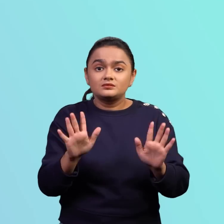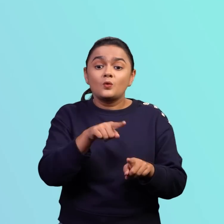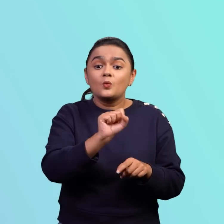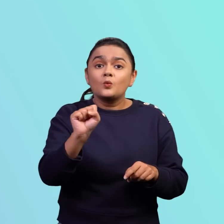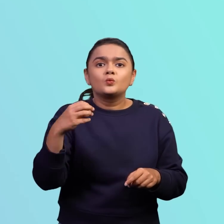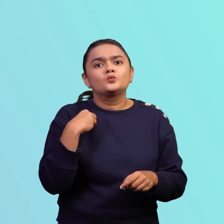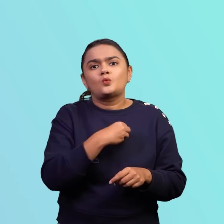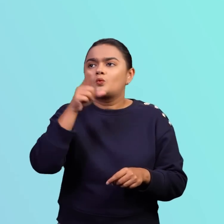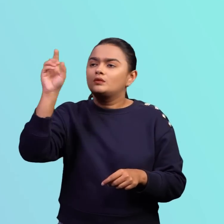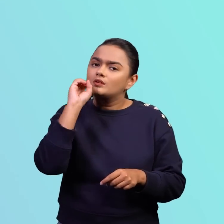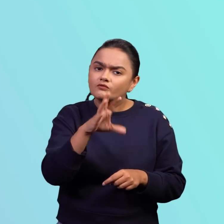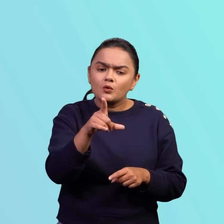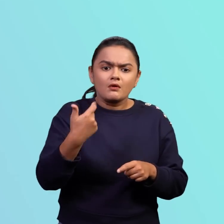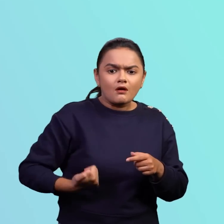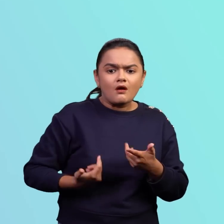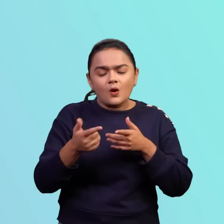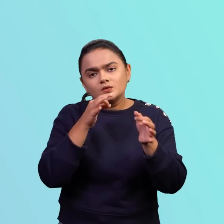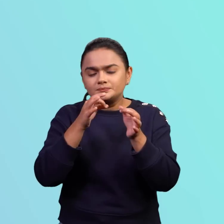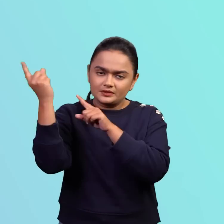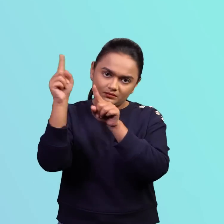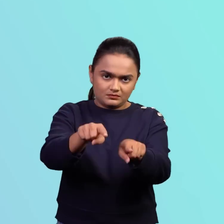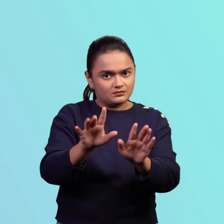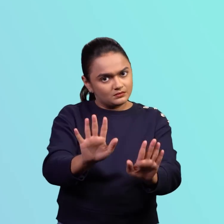The doctor will prescribe the required insulin dosage.